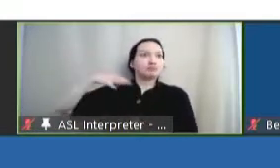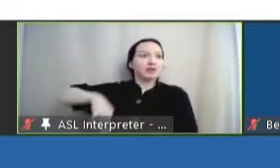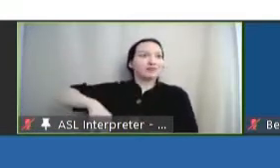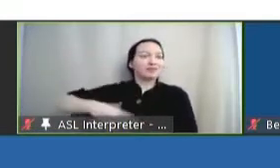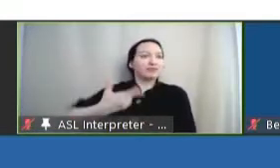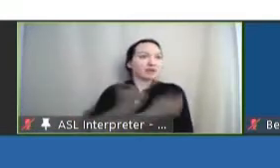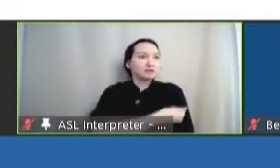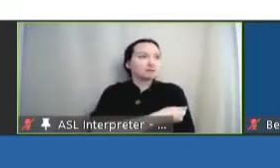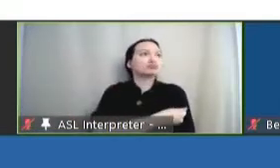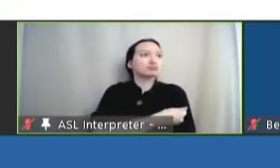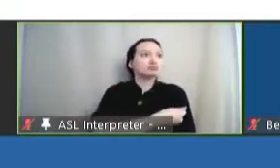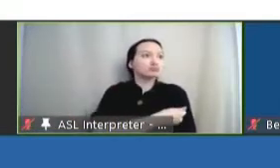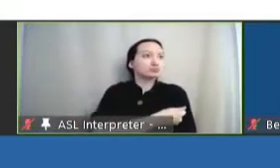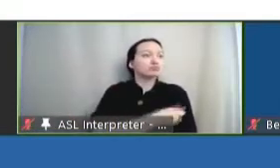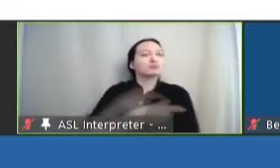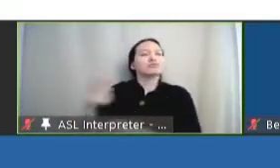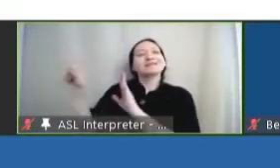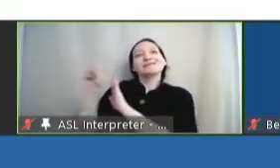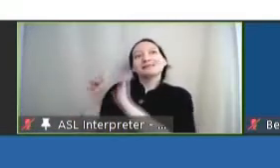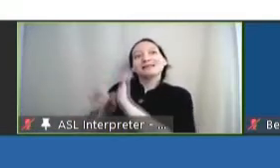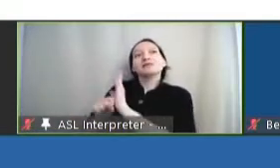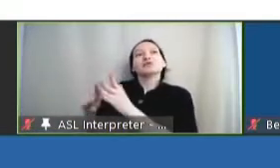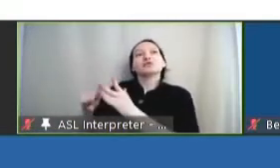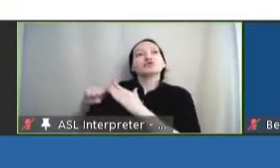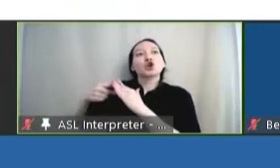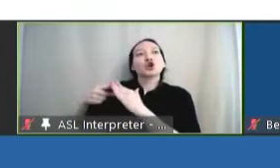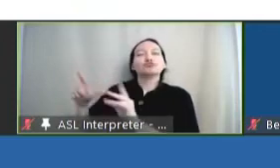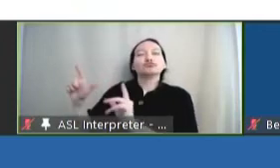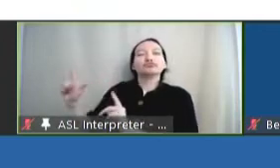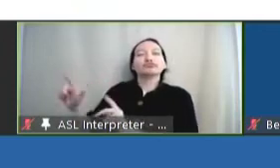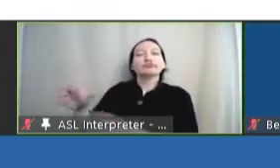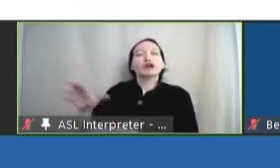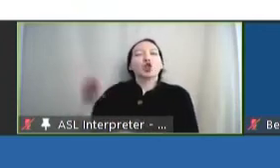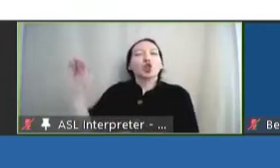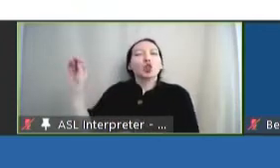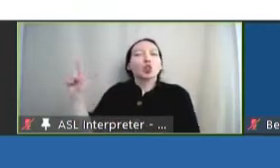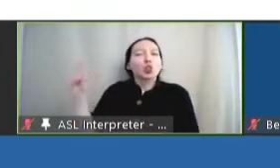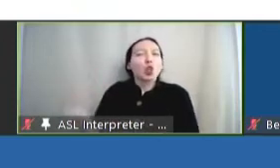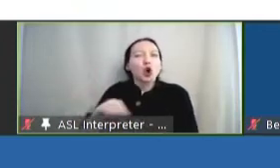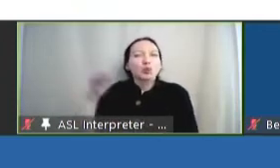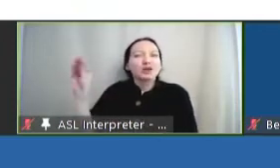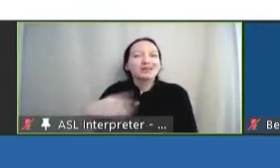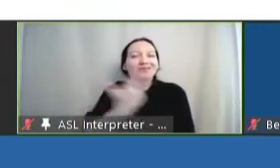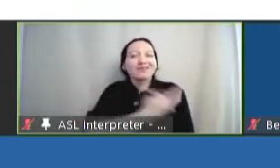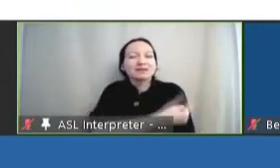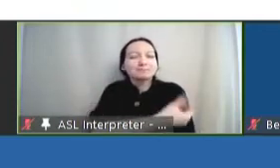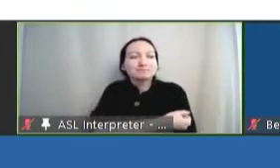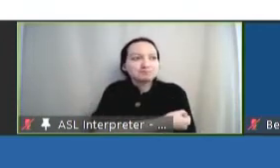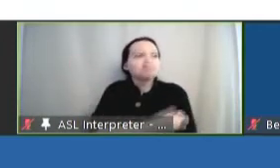happened in states that started at lower vaccination rates. Next slide, please.